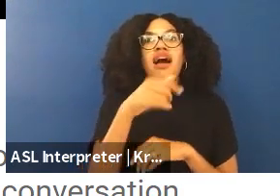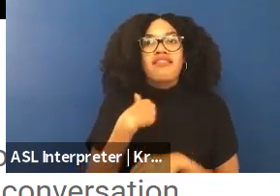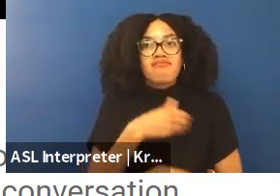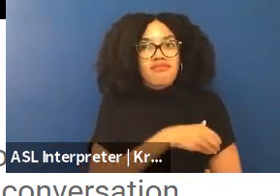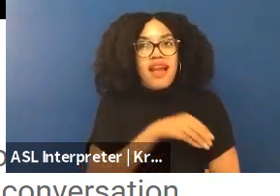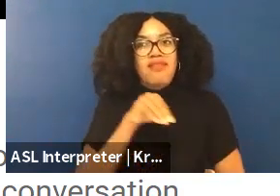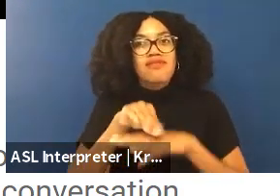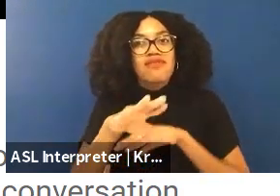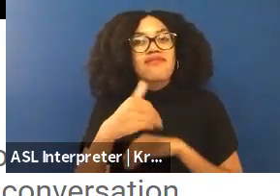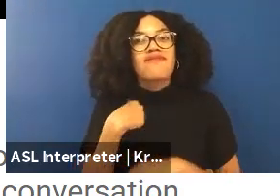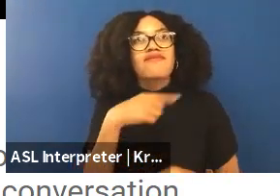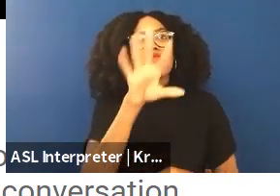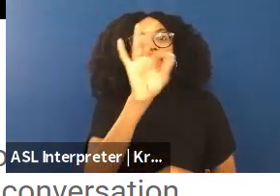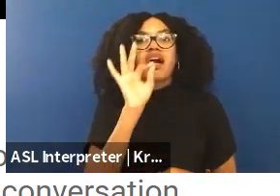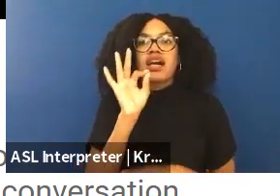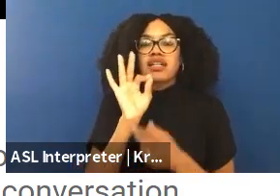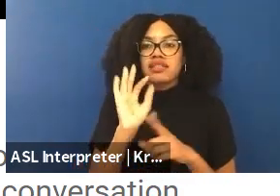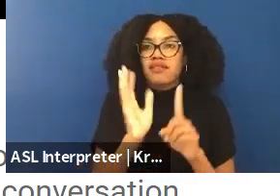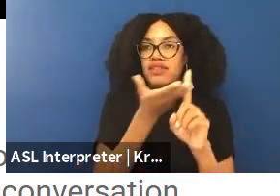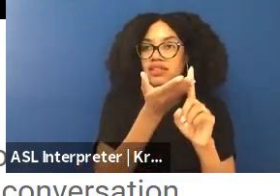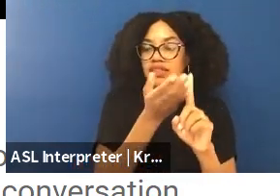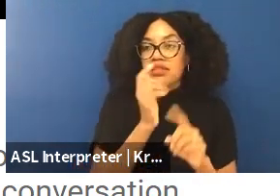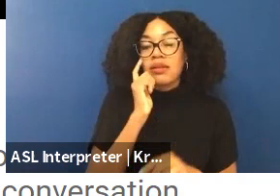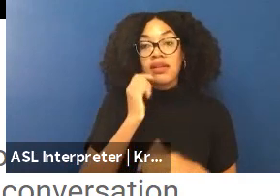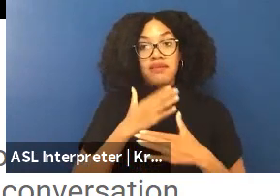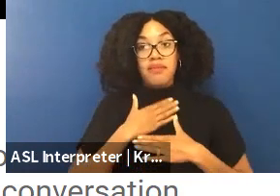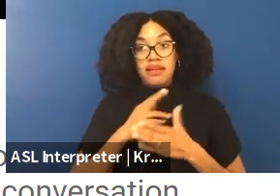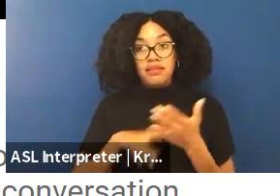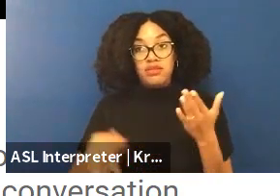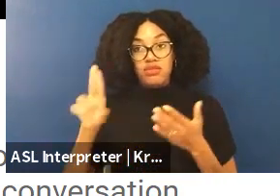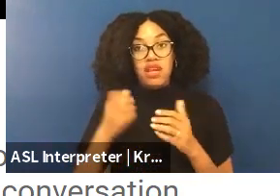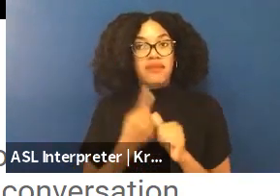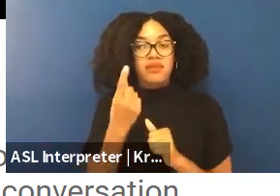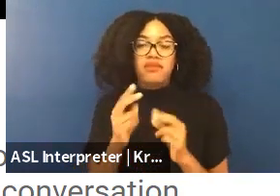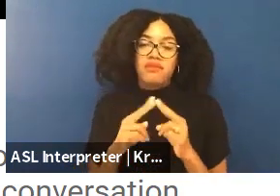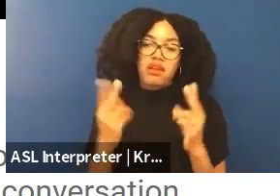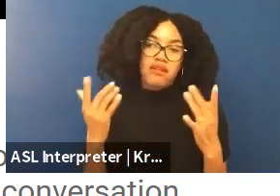know." At least at my institution, everyone's really friendly and really approachable,